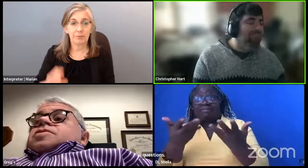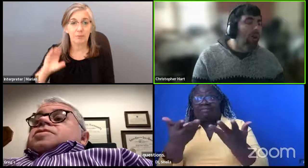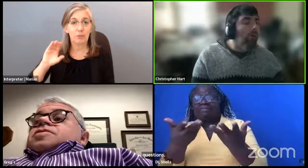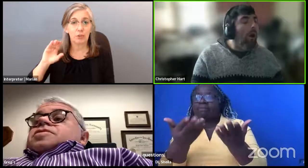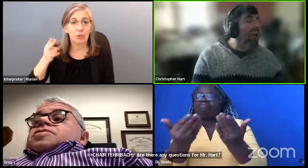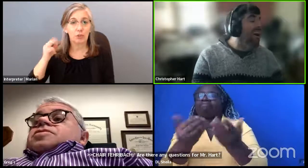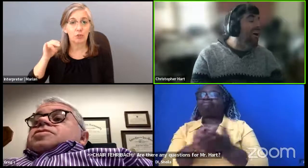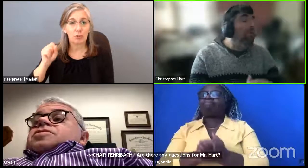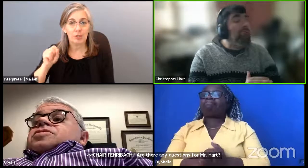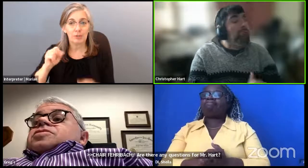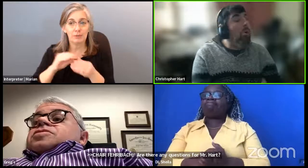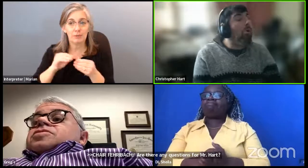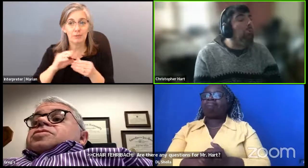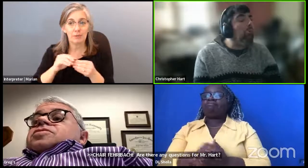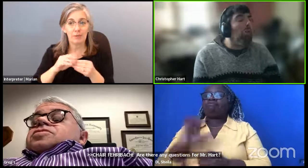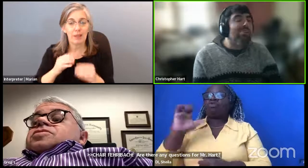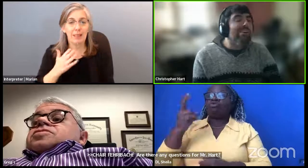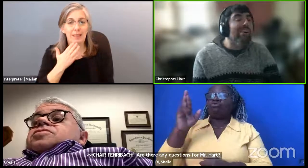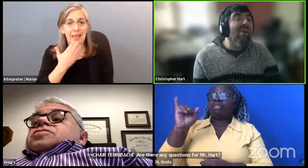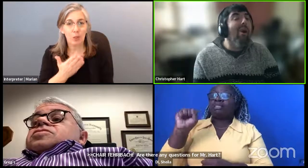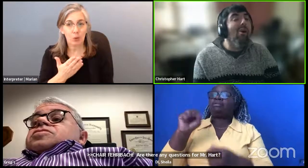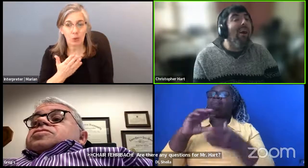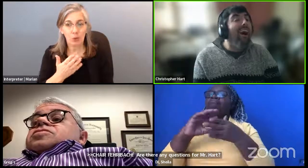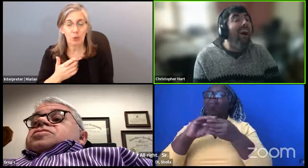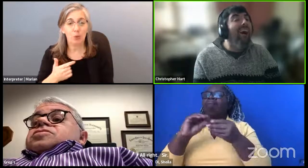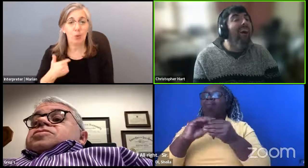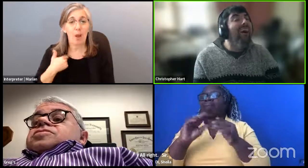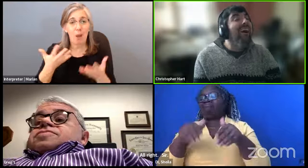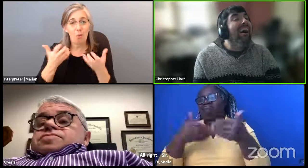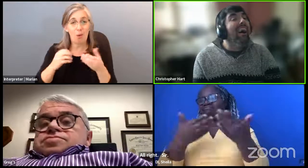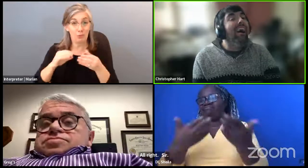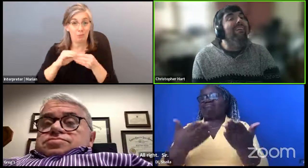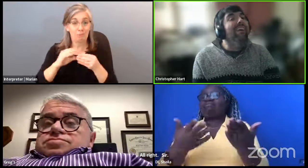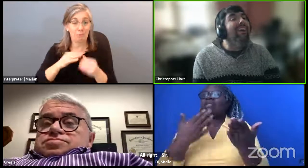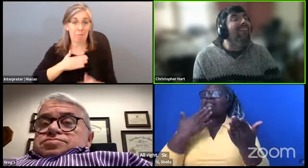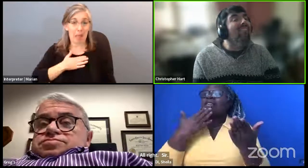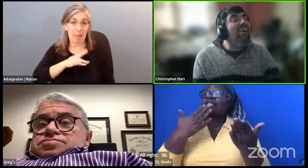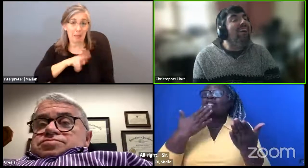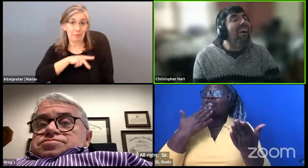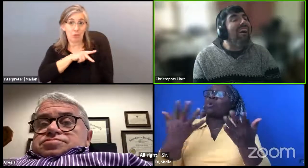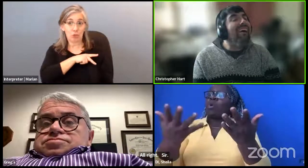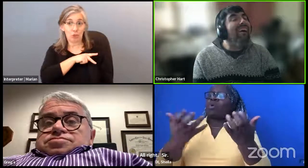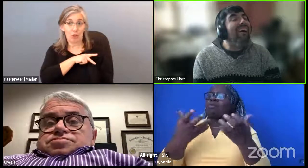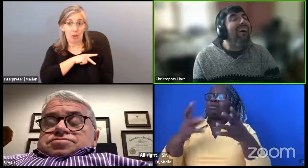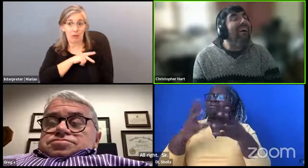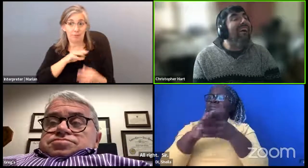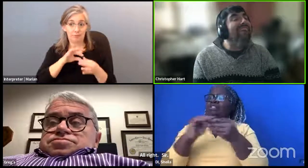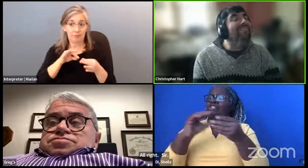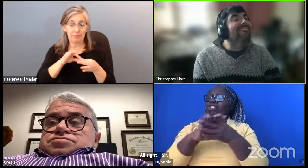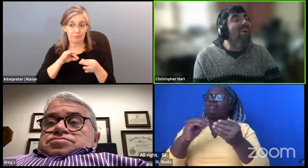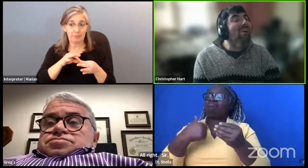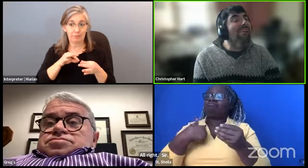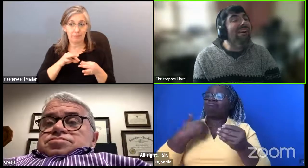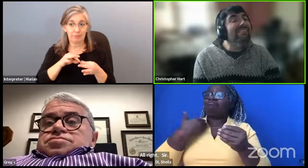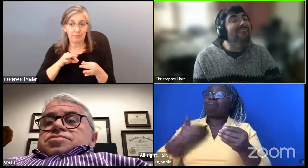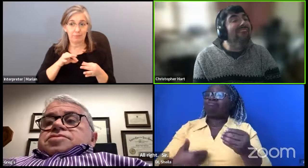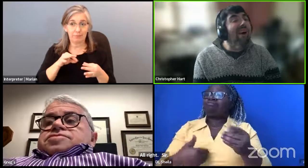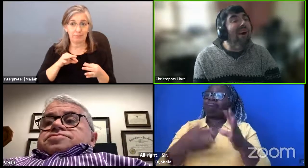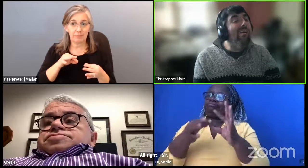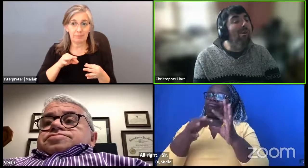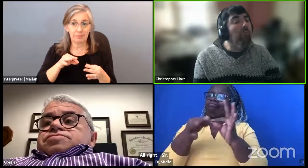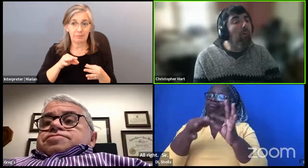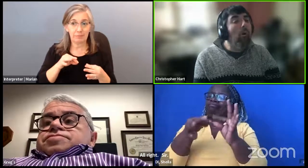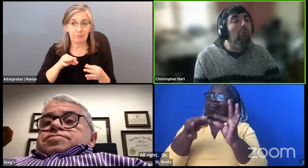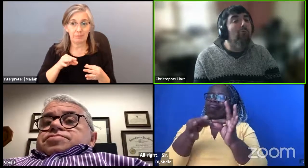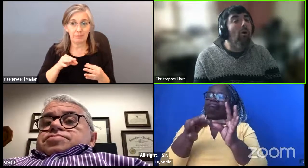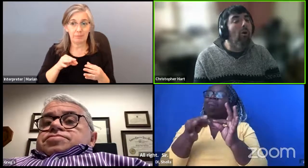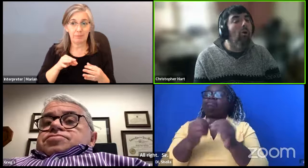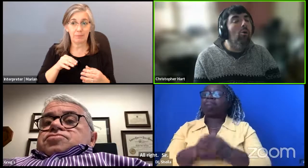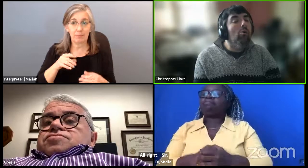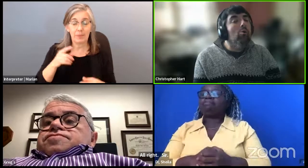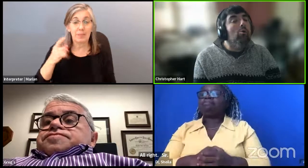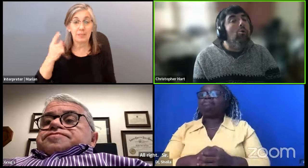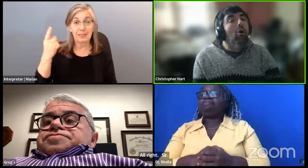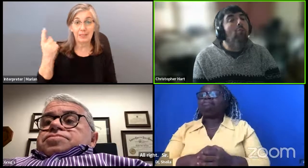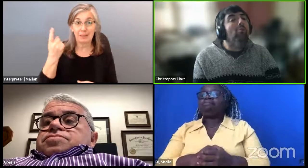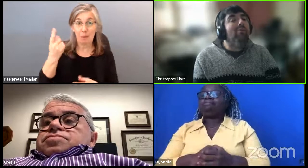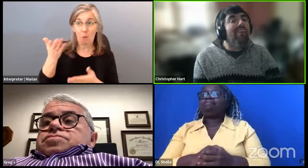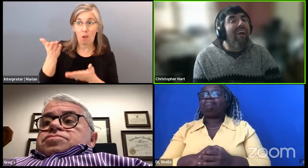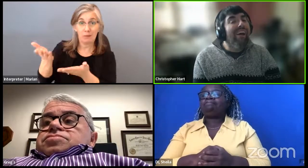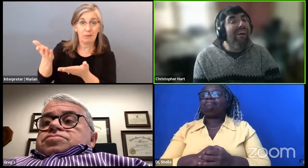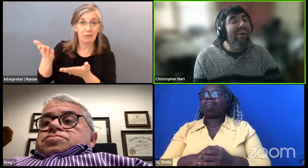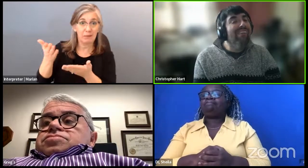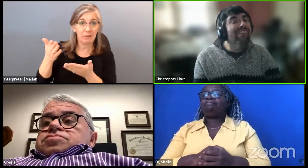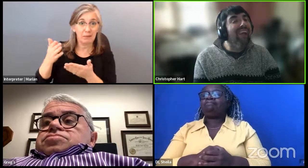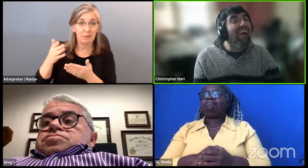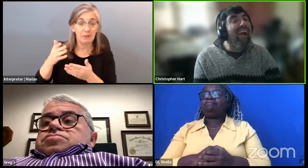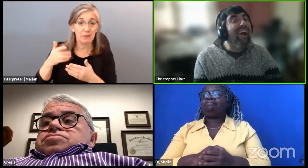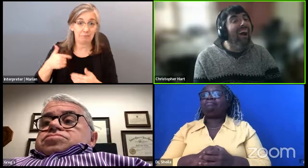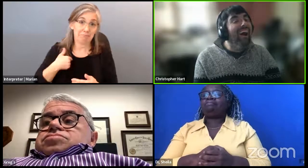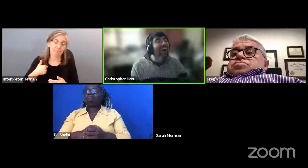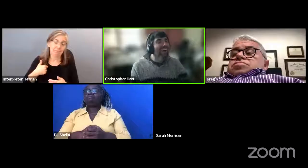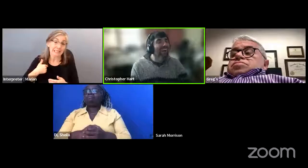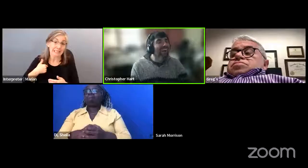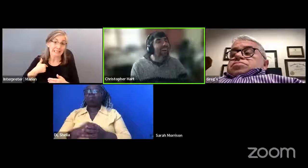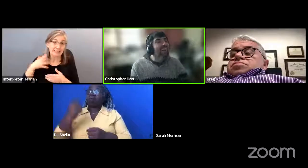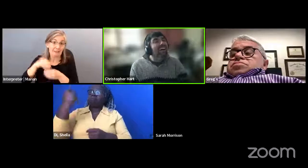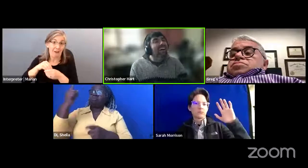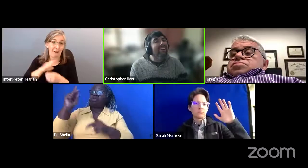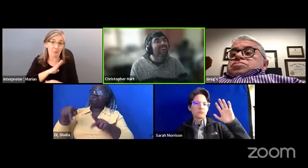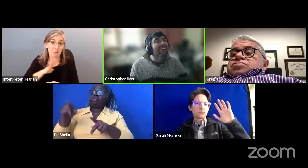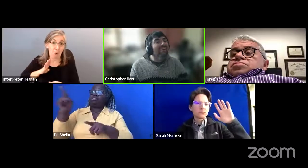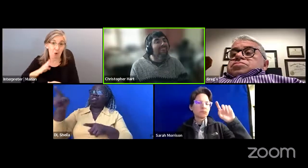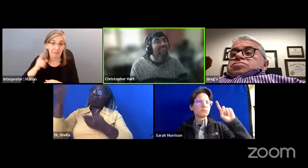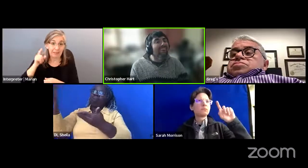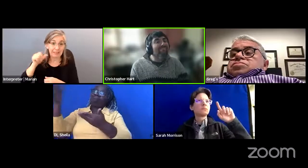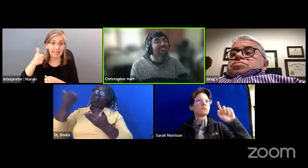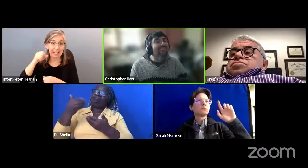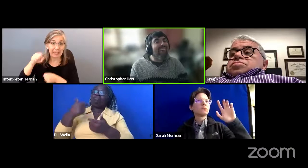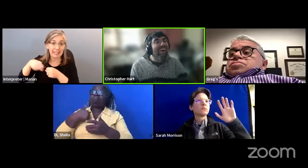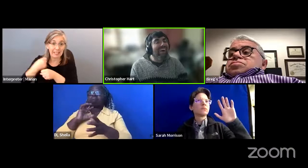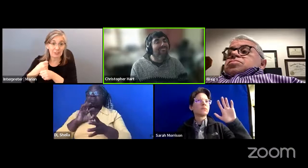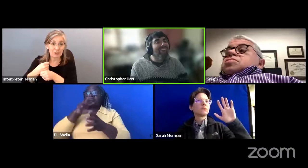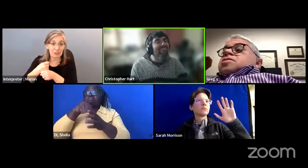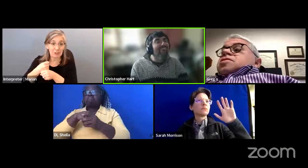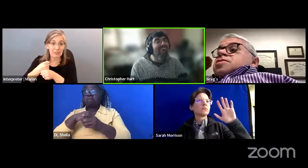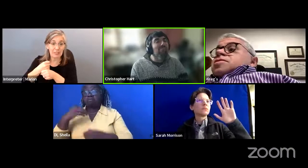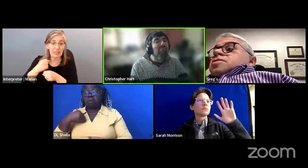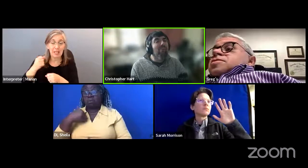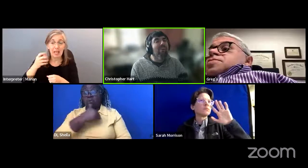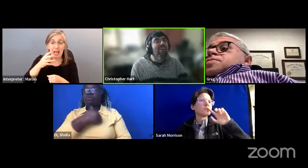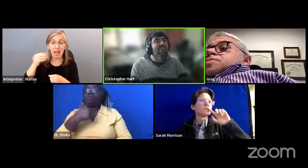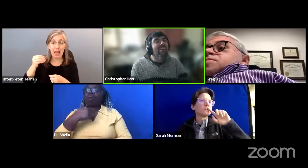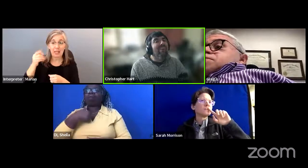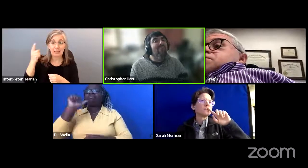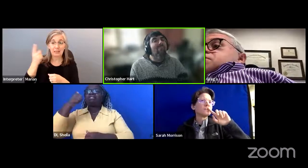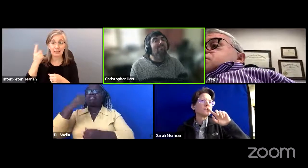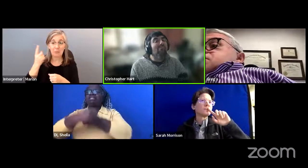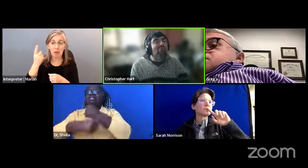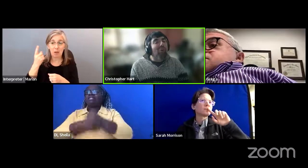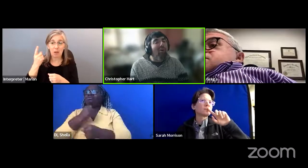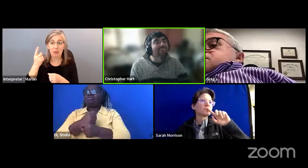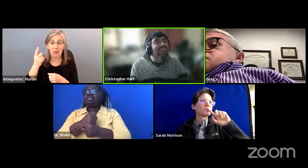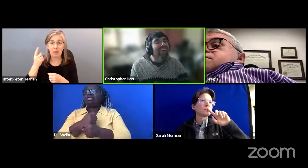If I might, I want to personally -- as someone whose been on the